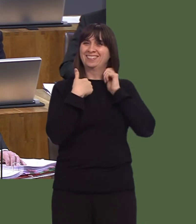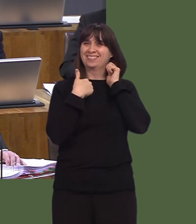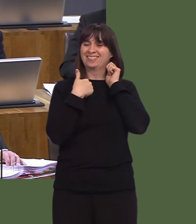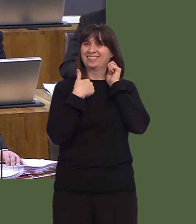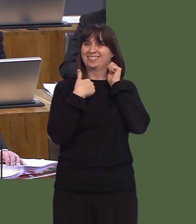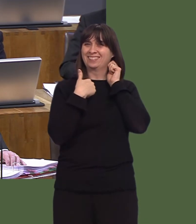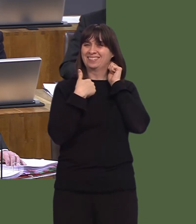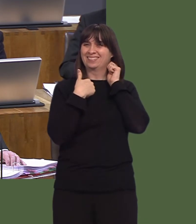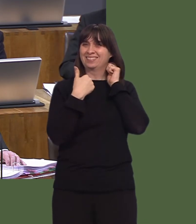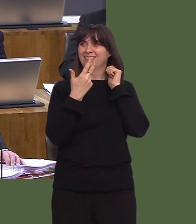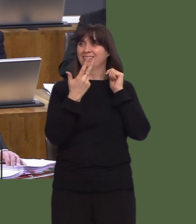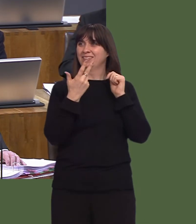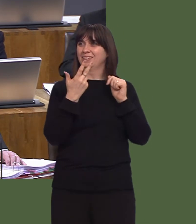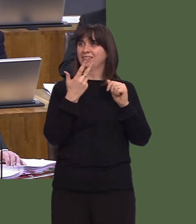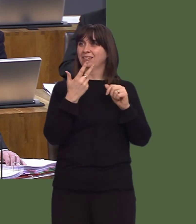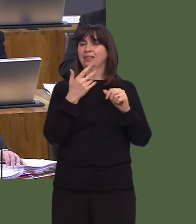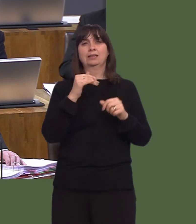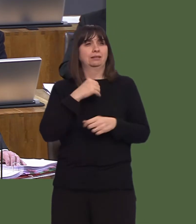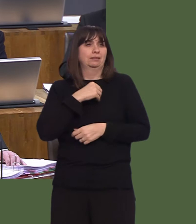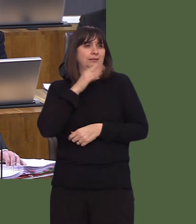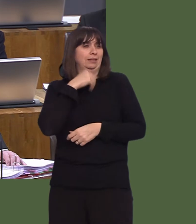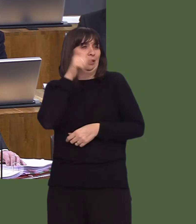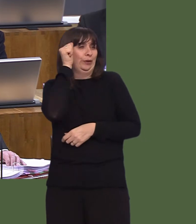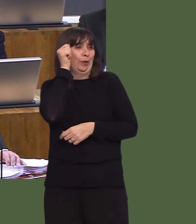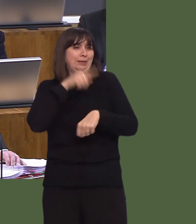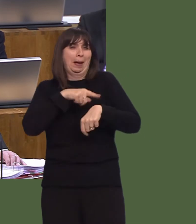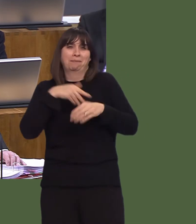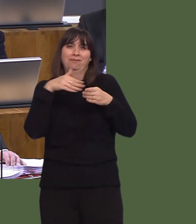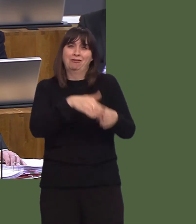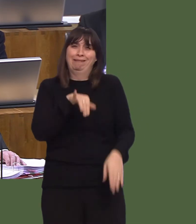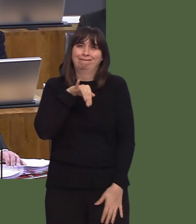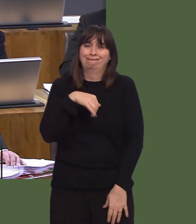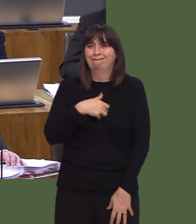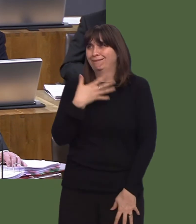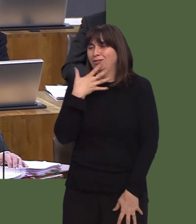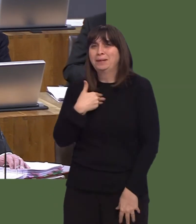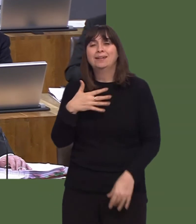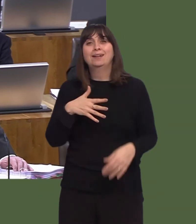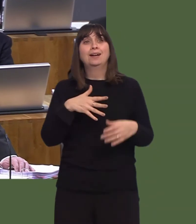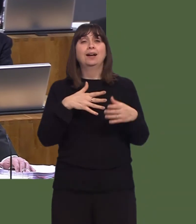Yes, it is sad that I know that. But the ferries leave around 02:30 in the morning and about 14:30 in the afternoon.